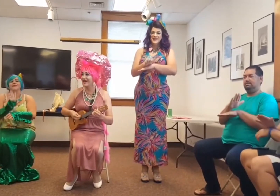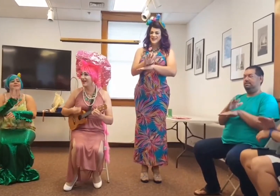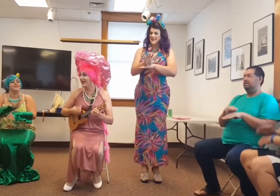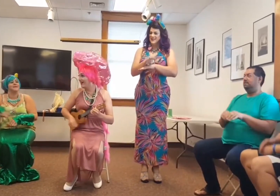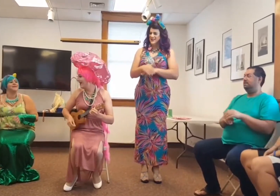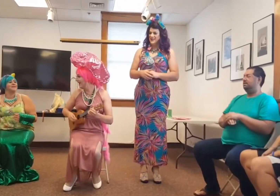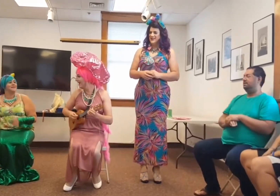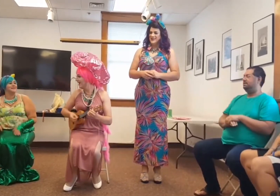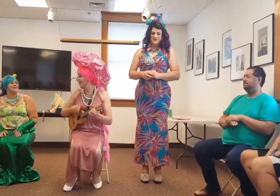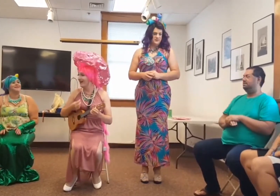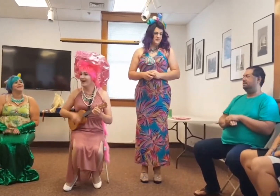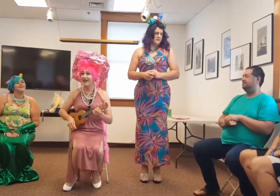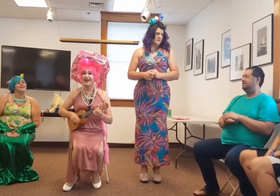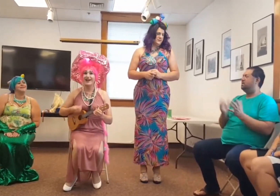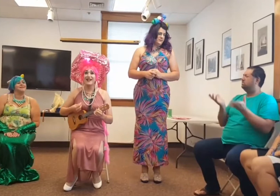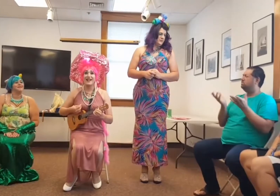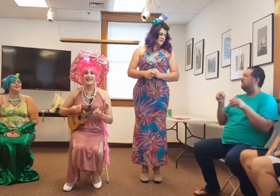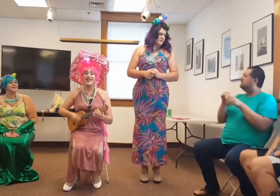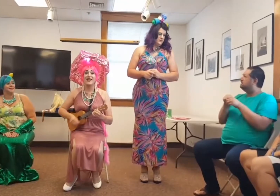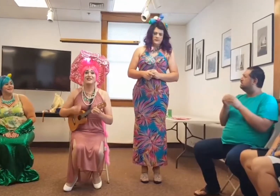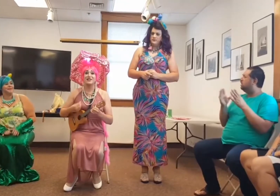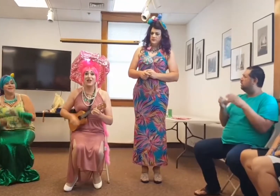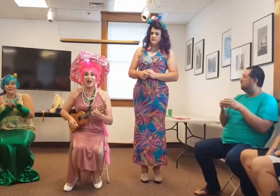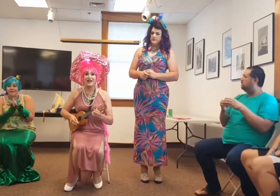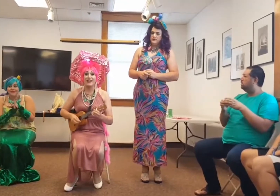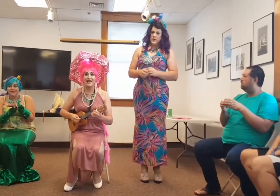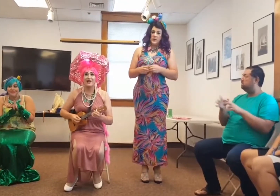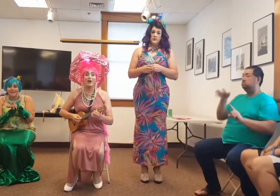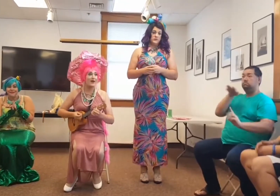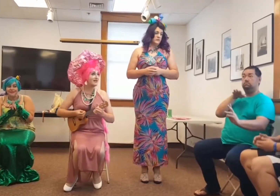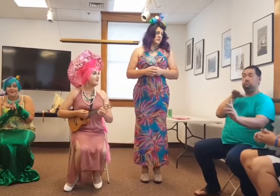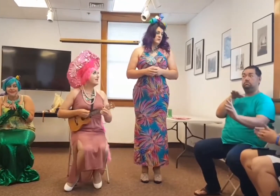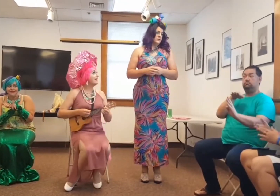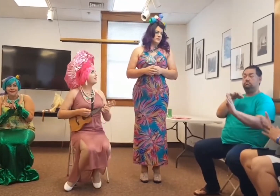There's a shark in the... oh wait! So we need to lean "shark!"